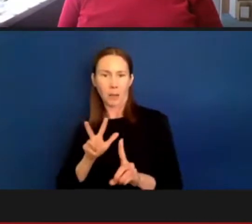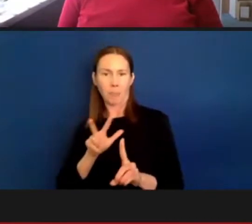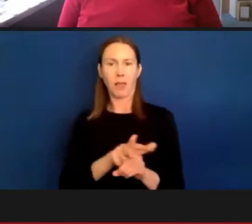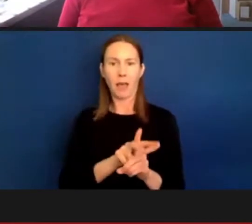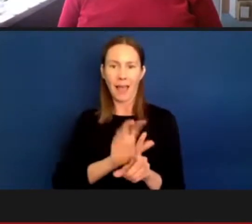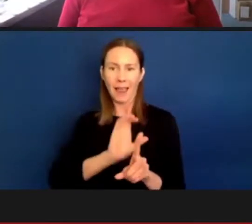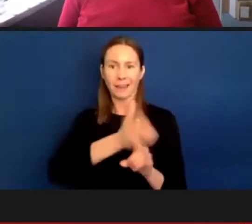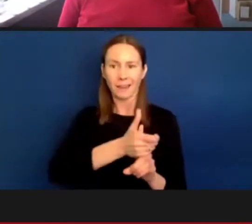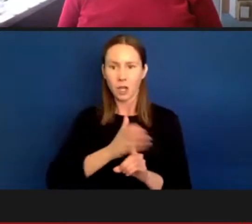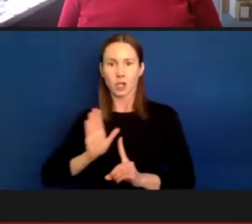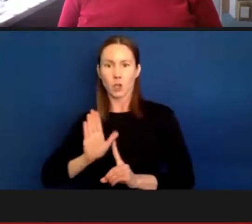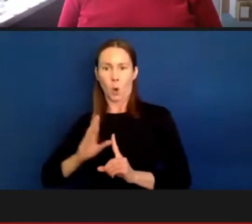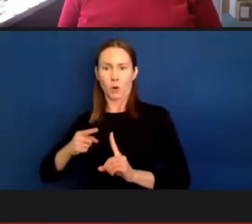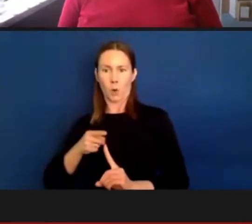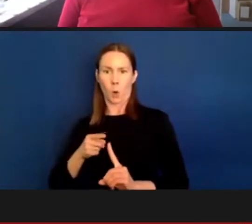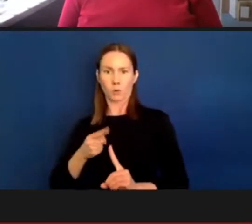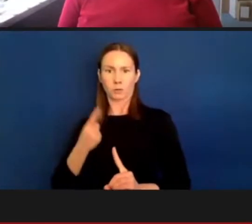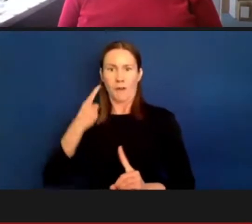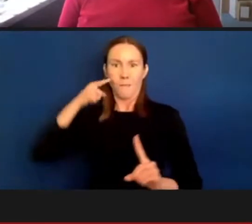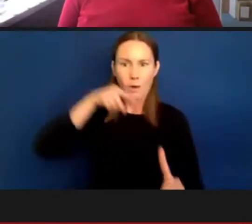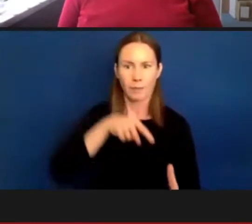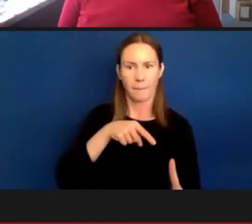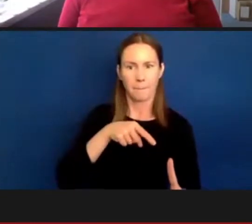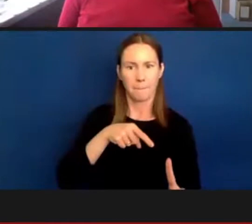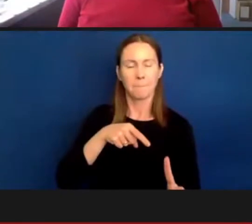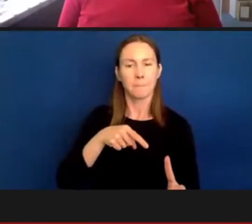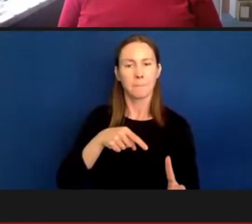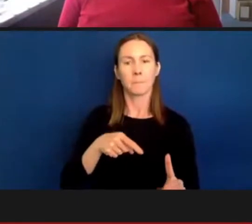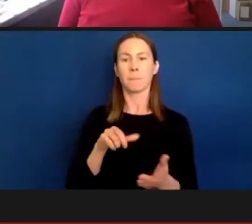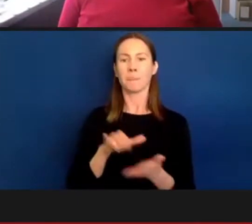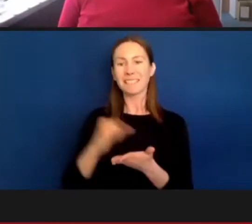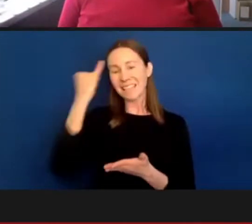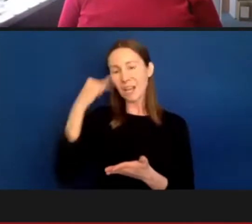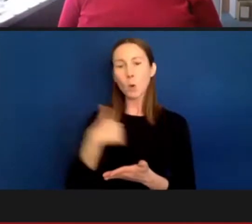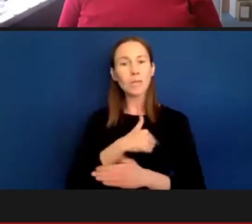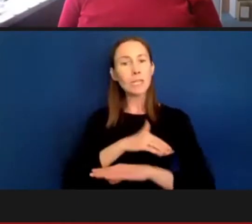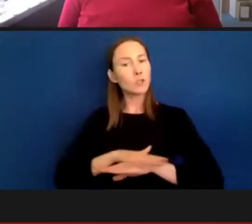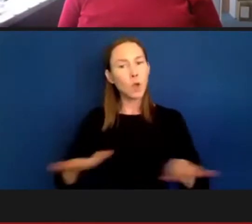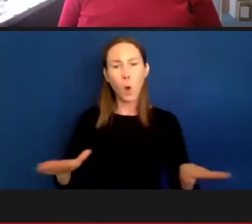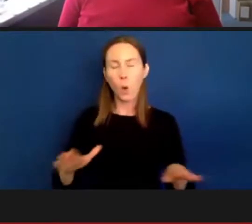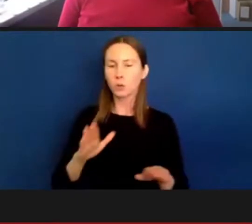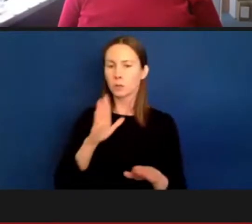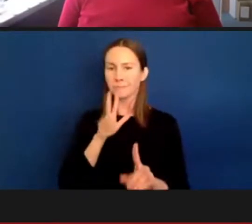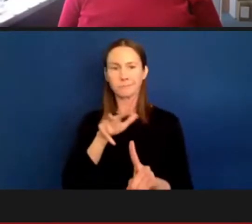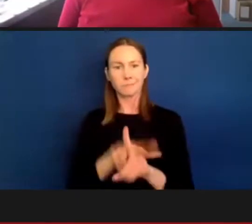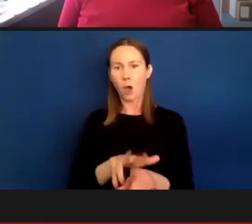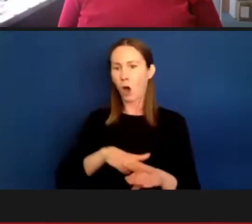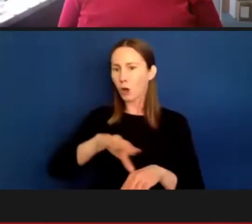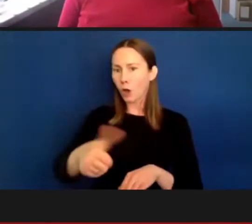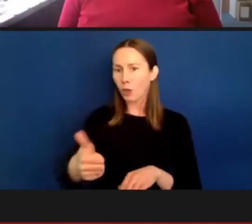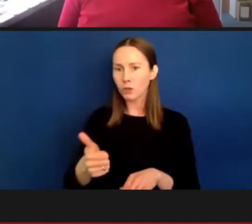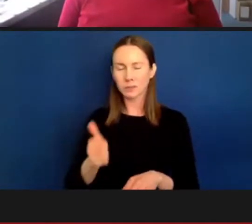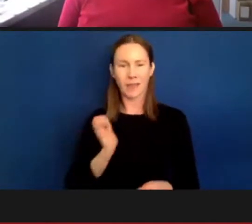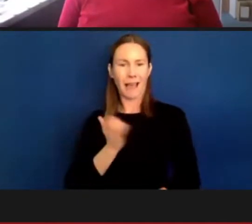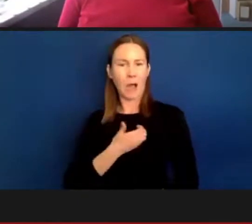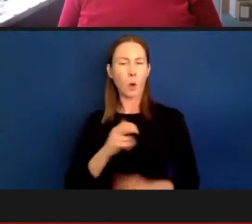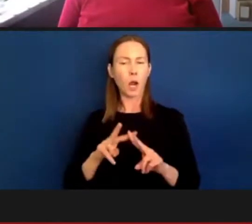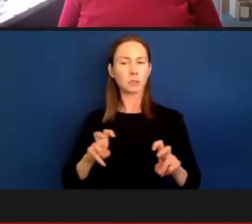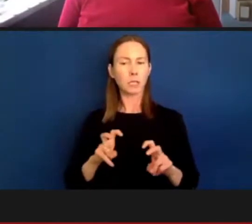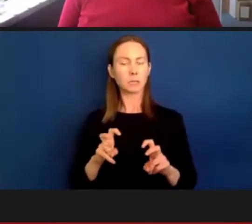And that, I think extends to the idea that we do not impose upon others what our assessment of their quality of life is.